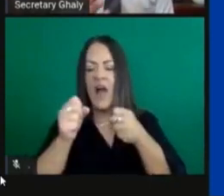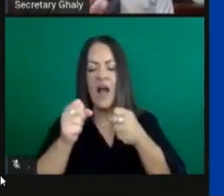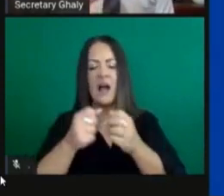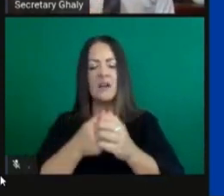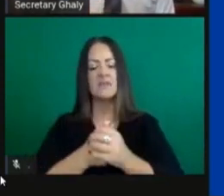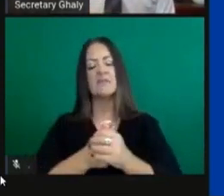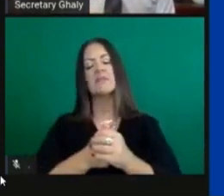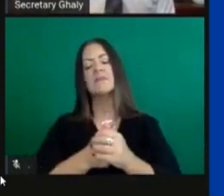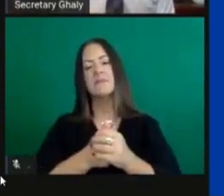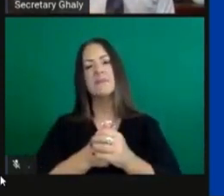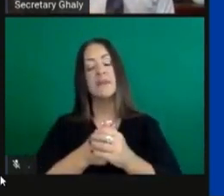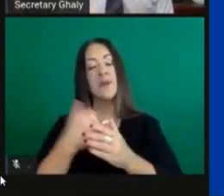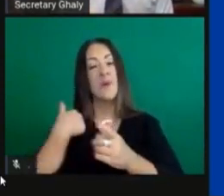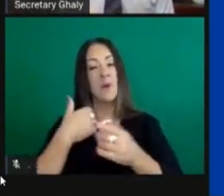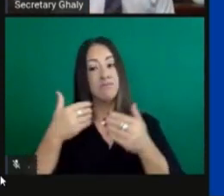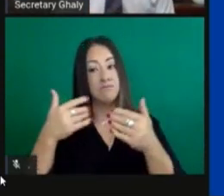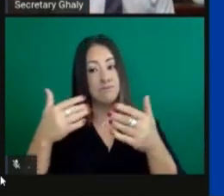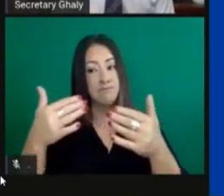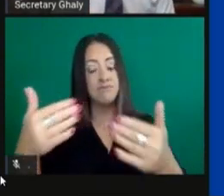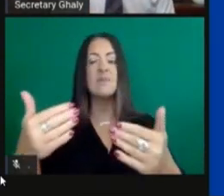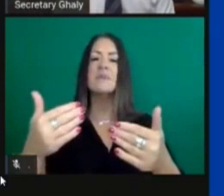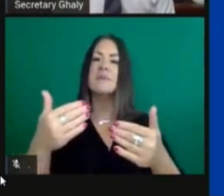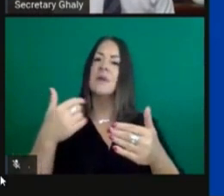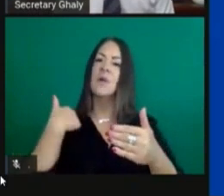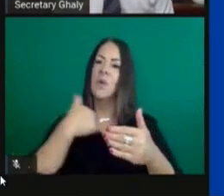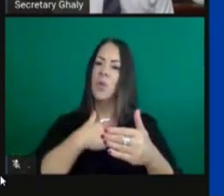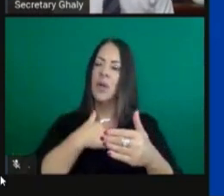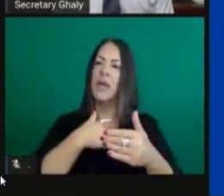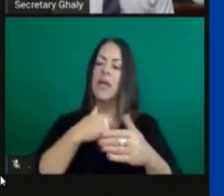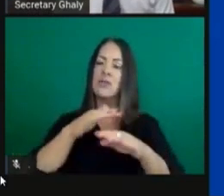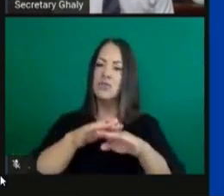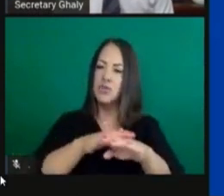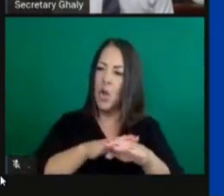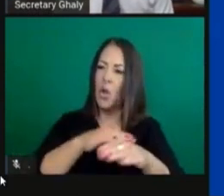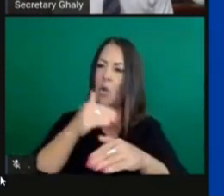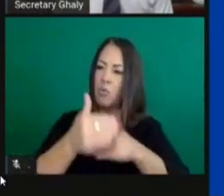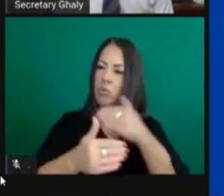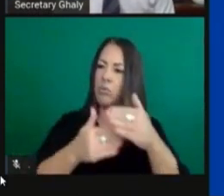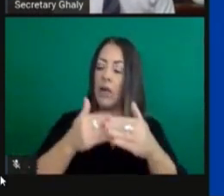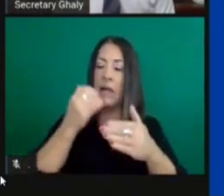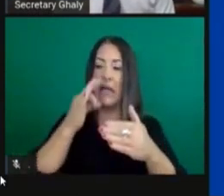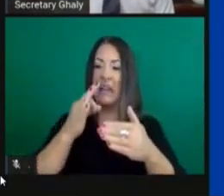AND I'LL REMIND YOU. WE WANT TO BE SLOW AND STRINGENT.